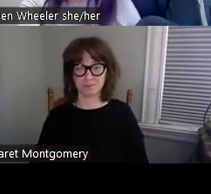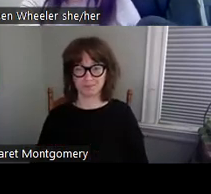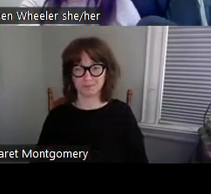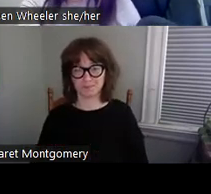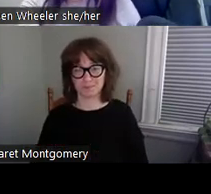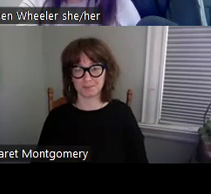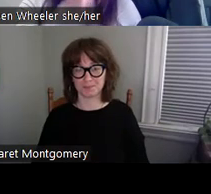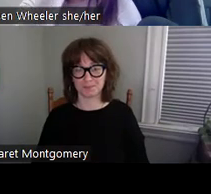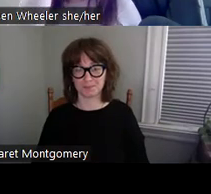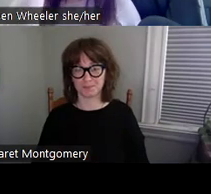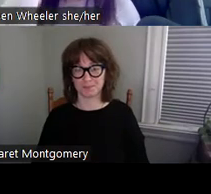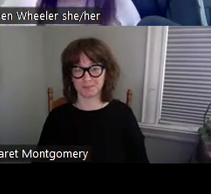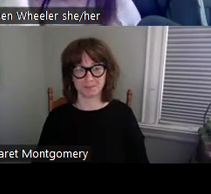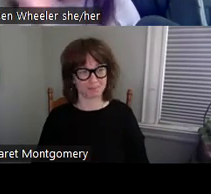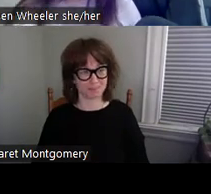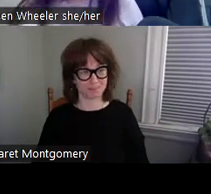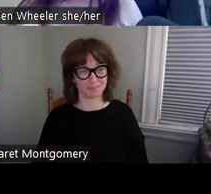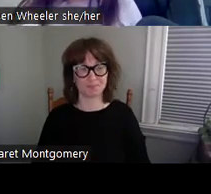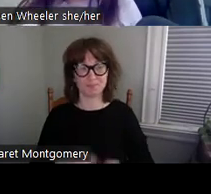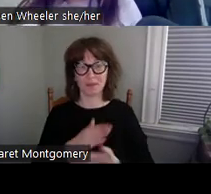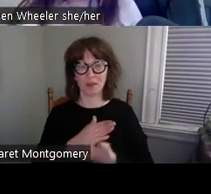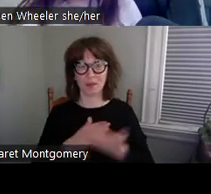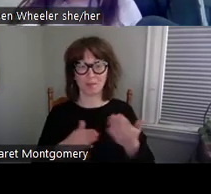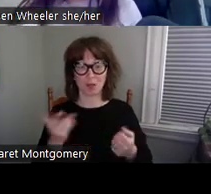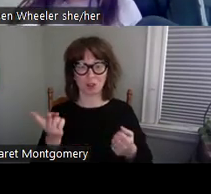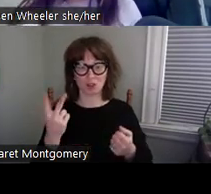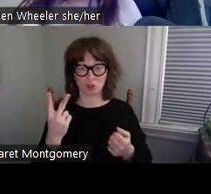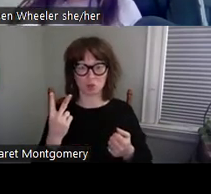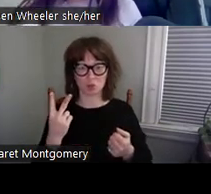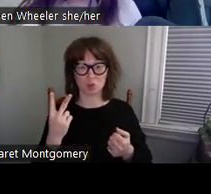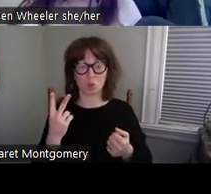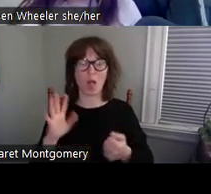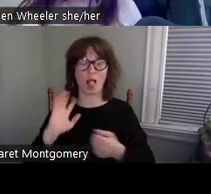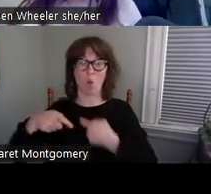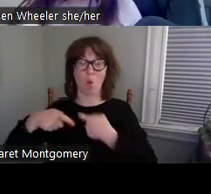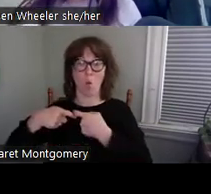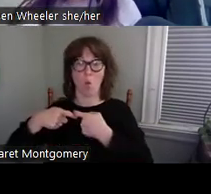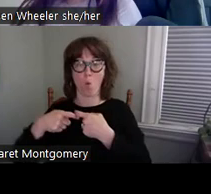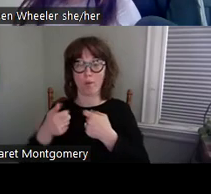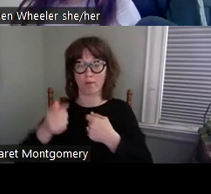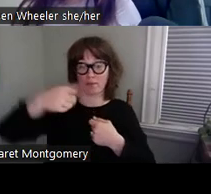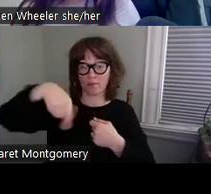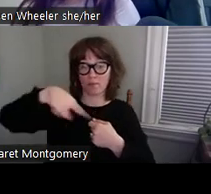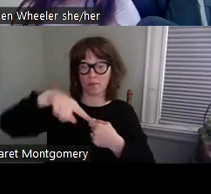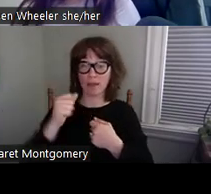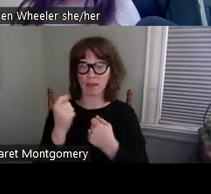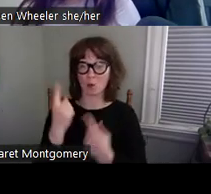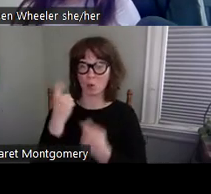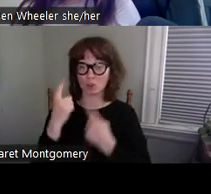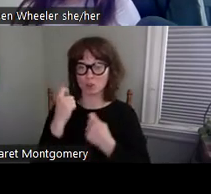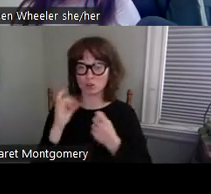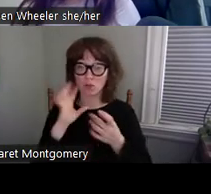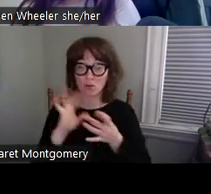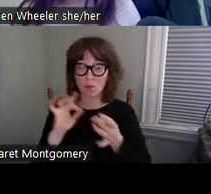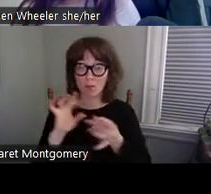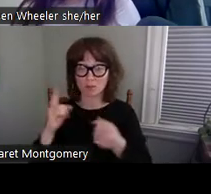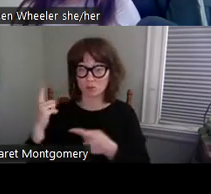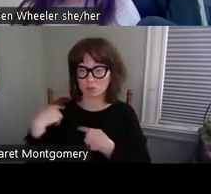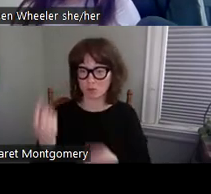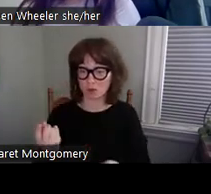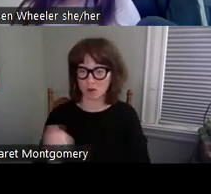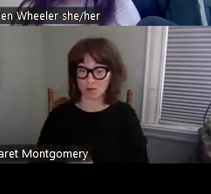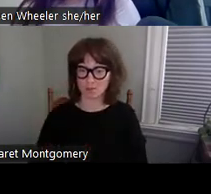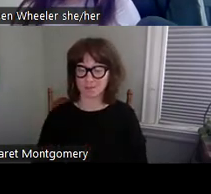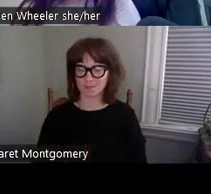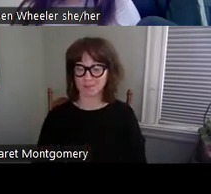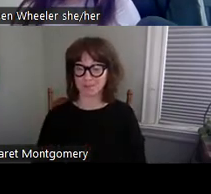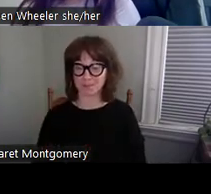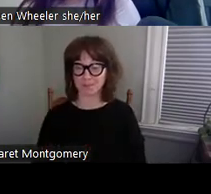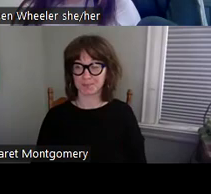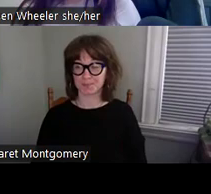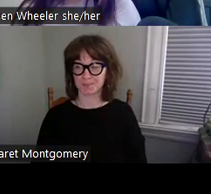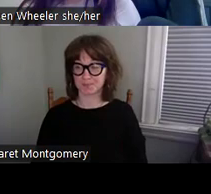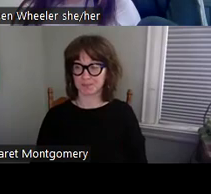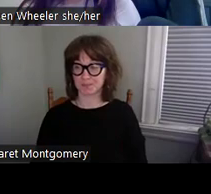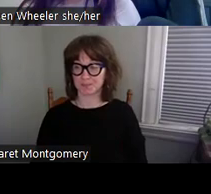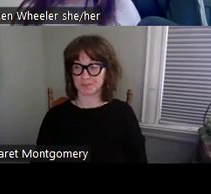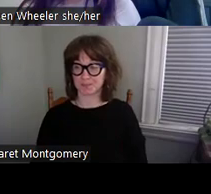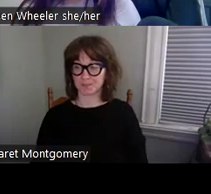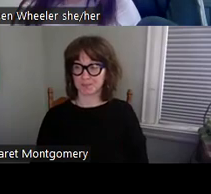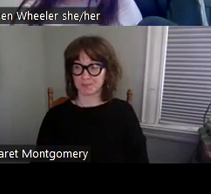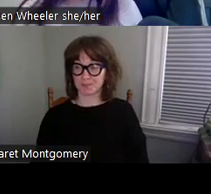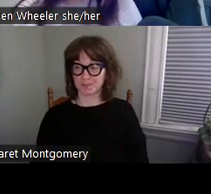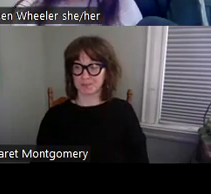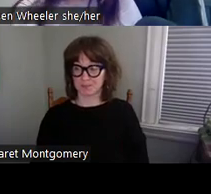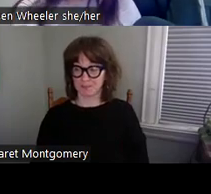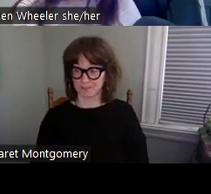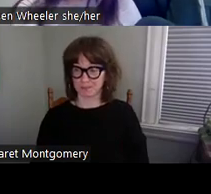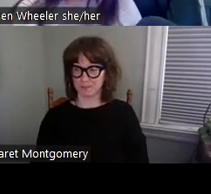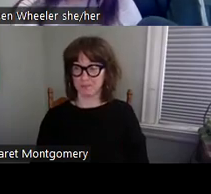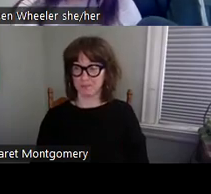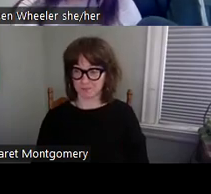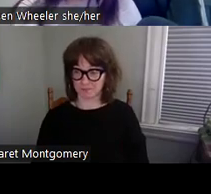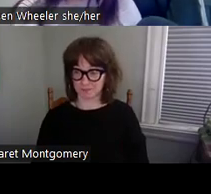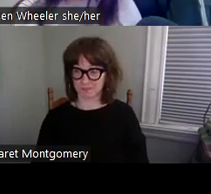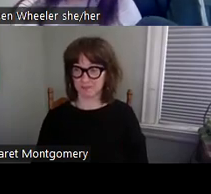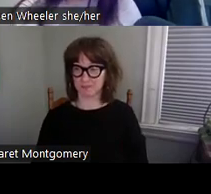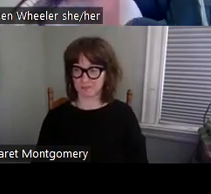Any questions from anywhere, any comments 13:13:34 Okay, So now that we know. and now